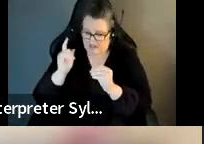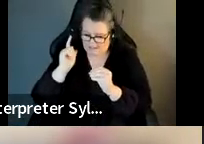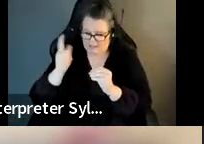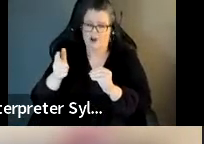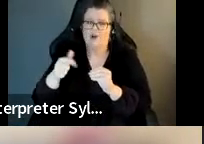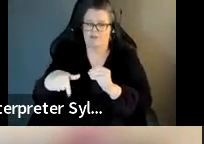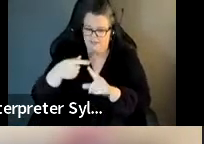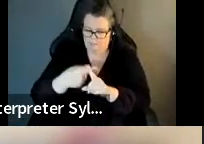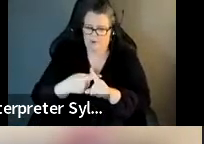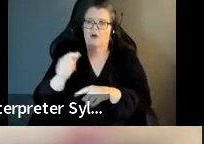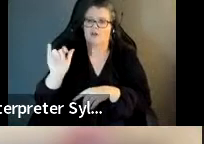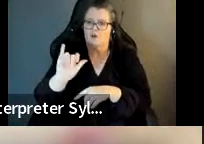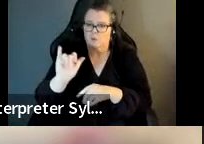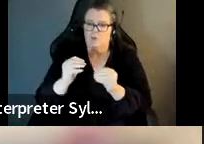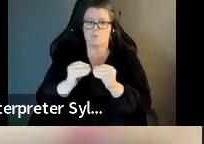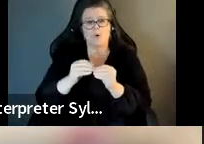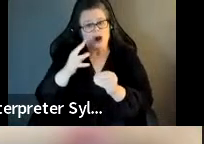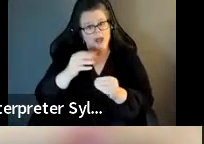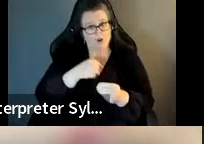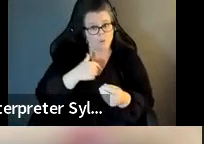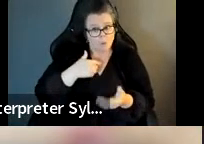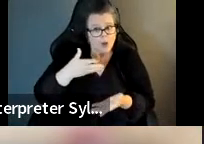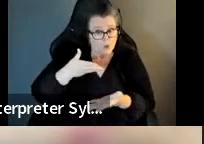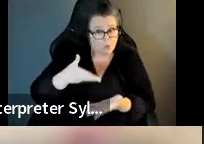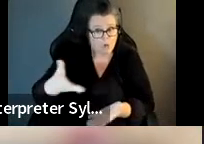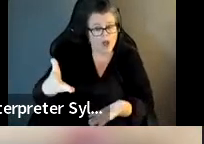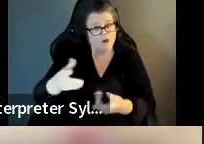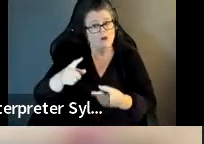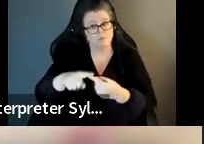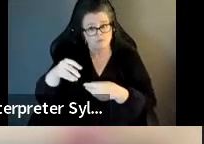MTI would also welcome the opportunity to provide further evidence of these concerns